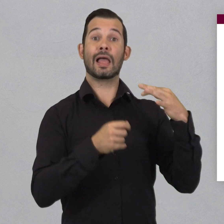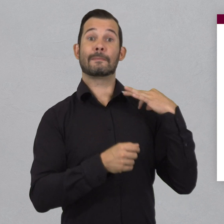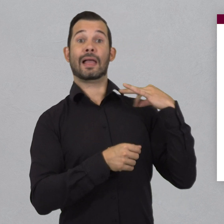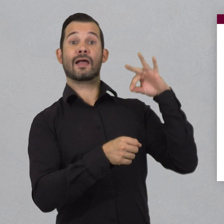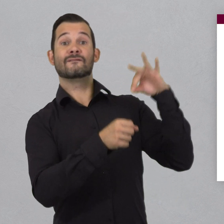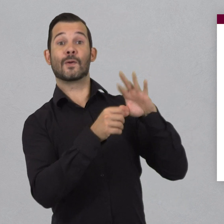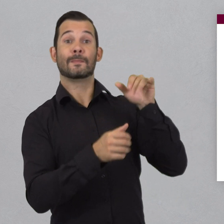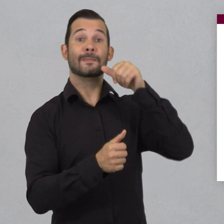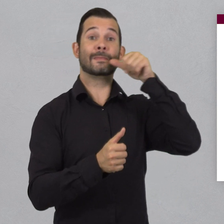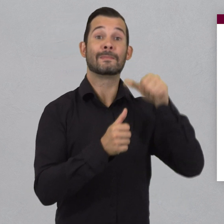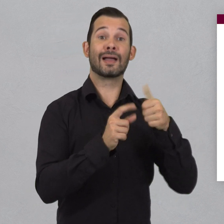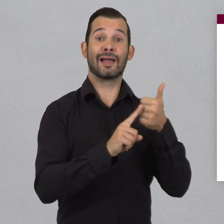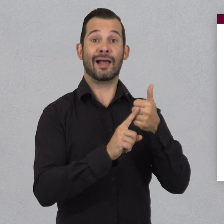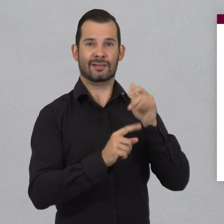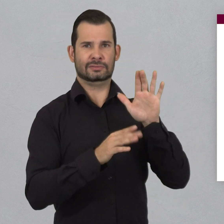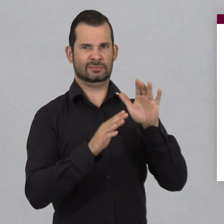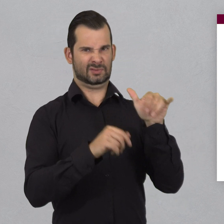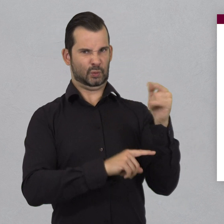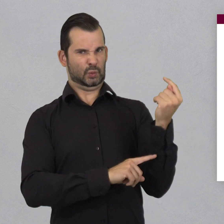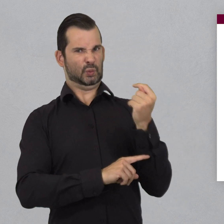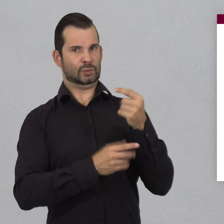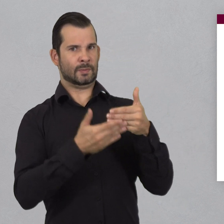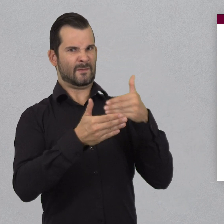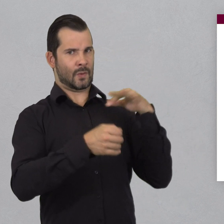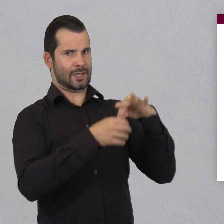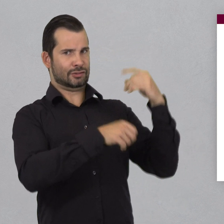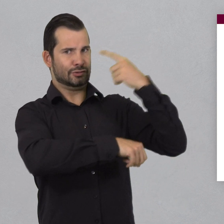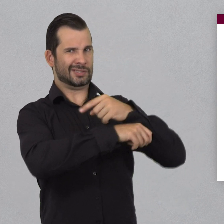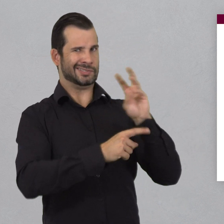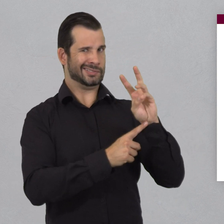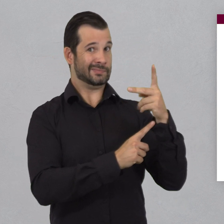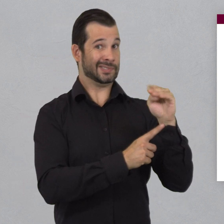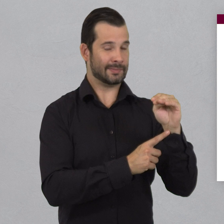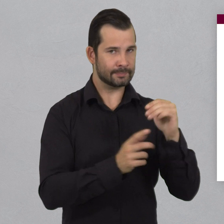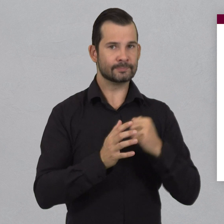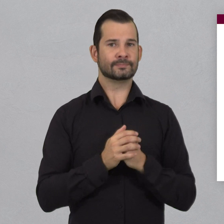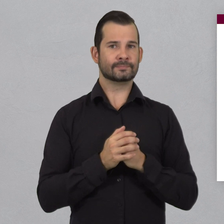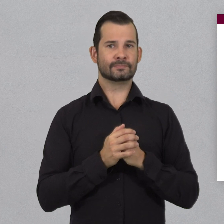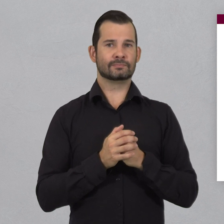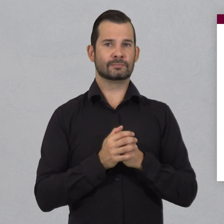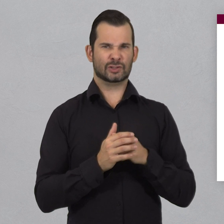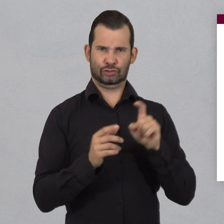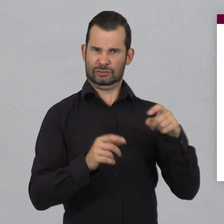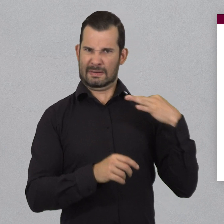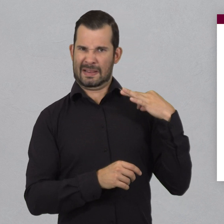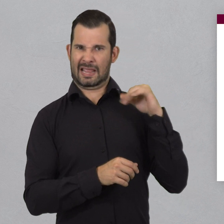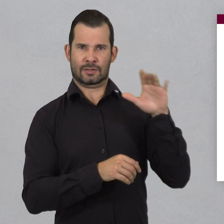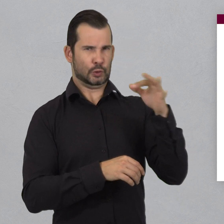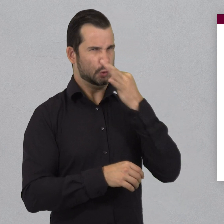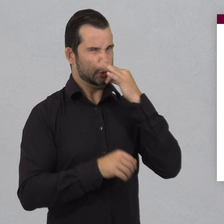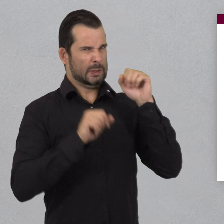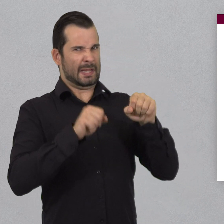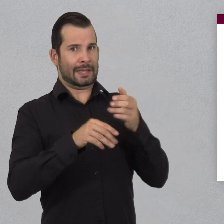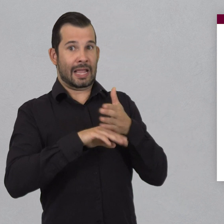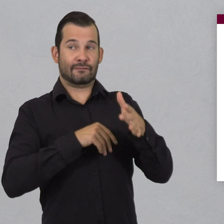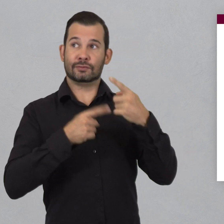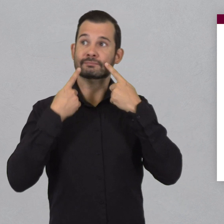mail is the Tuesday before election day, 6 p.m. Apply as soon as possible after an election is